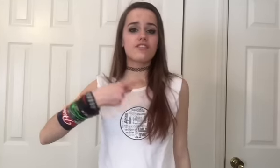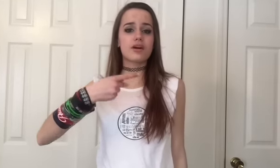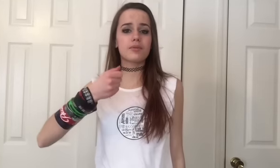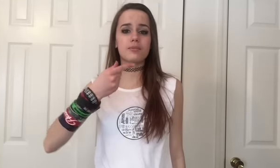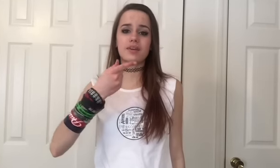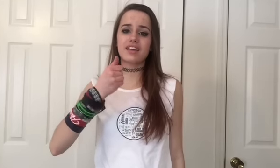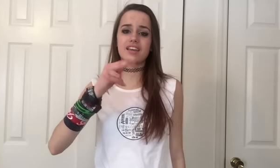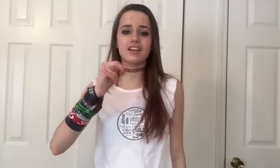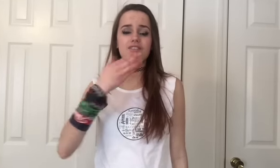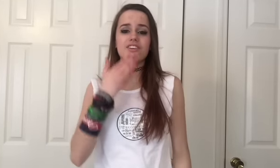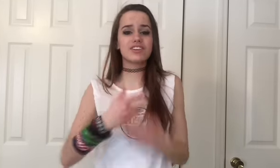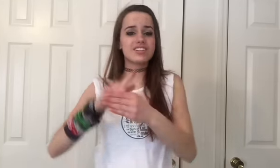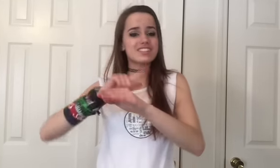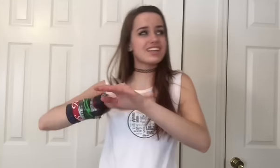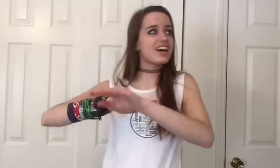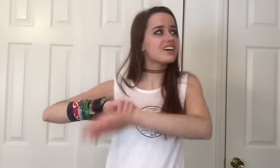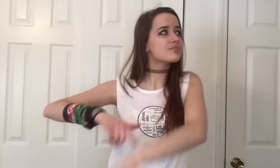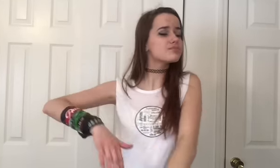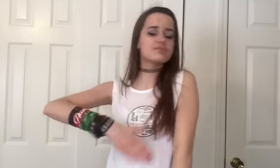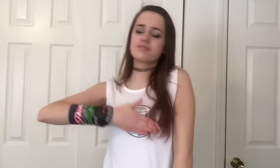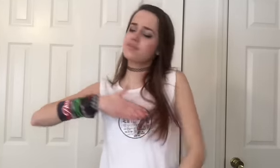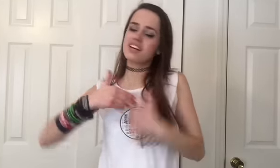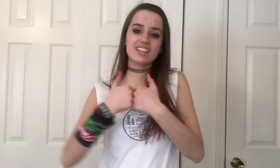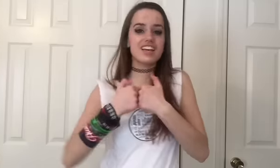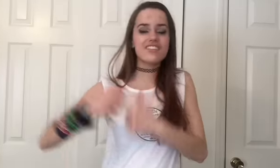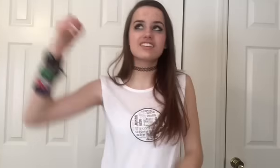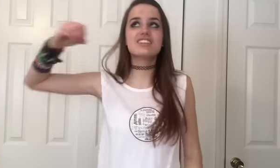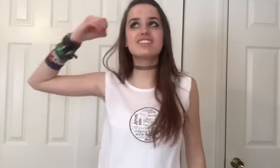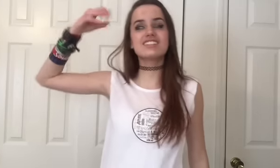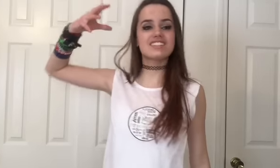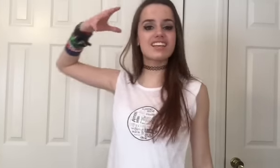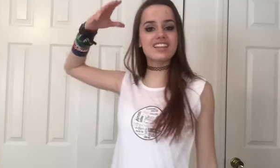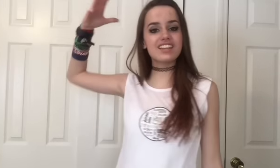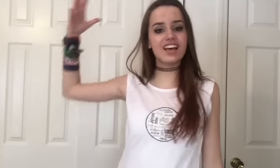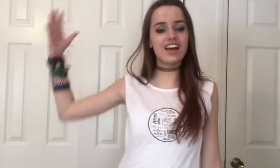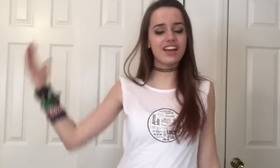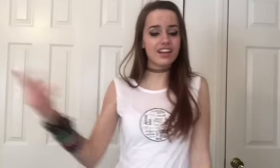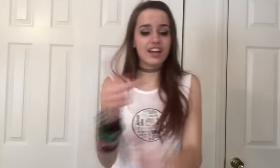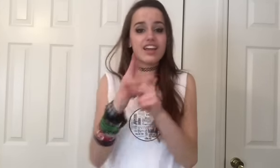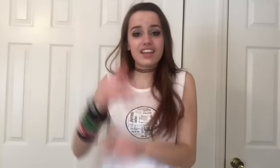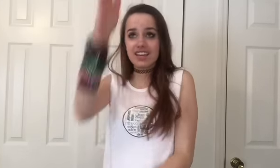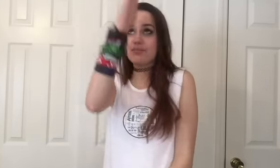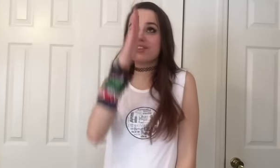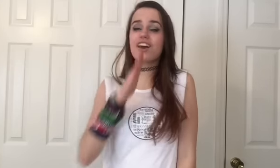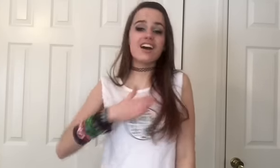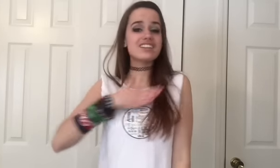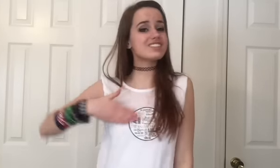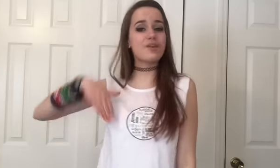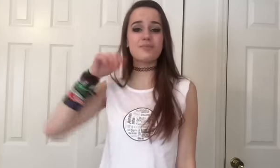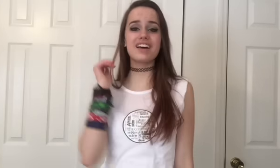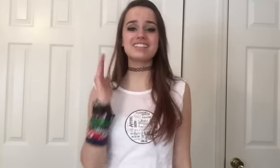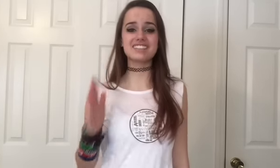if i'm a pagan of the good times my lovers the sunlight keep the Goddess on my side